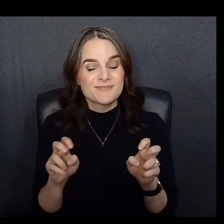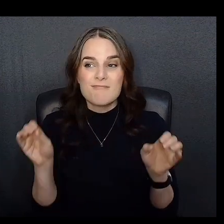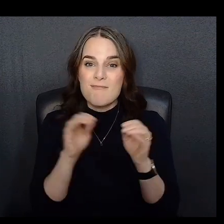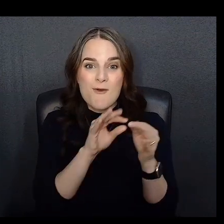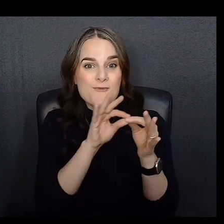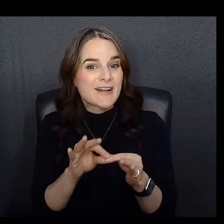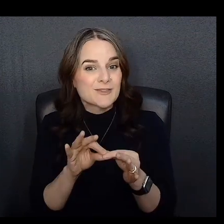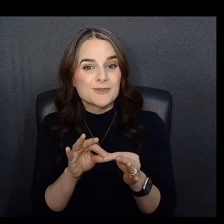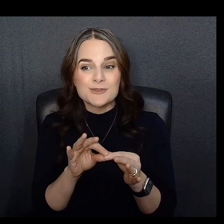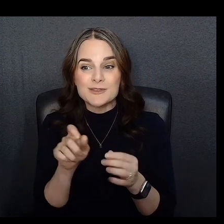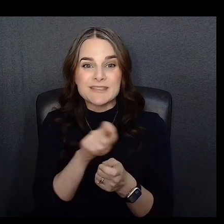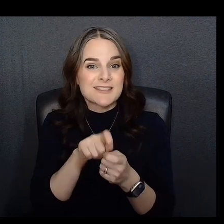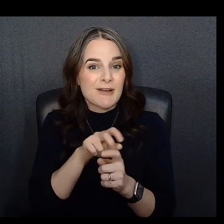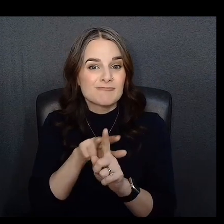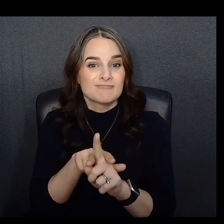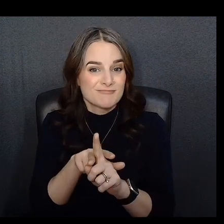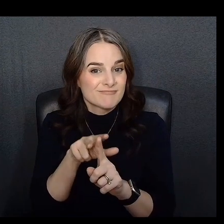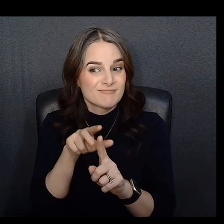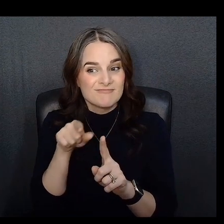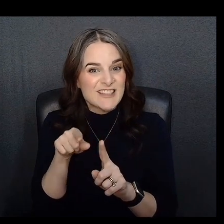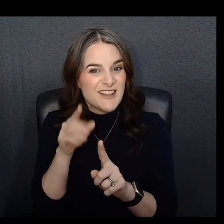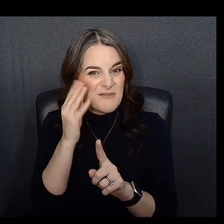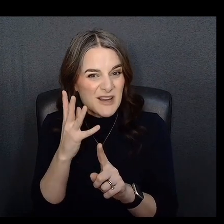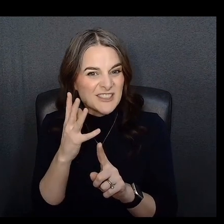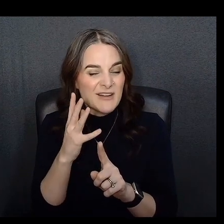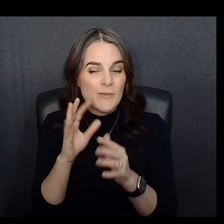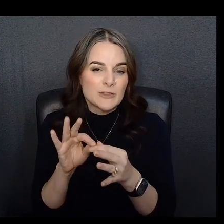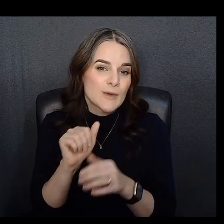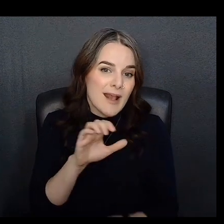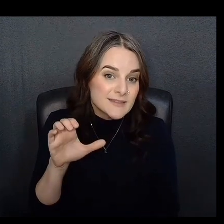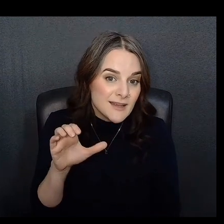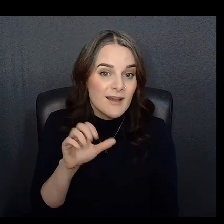of this information to AAC and AAC practice.